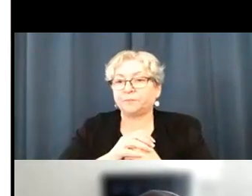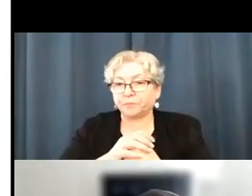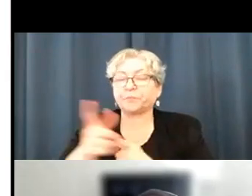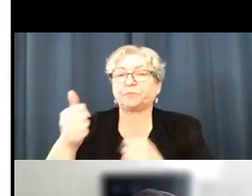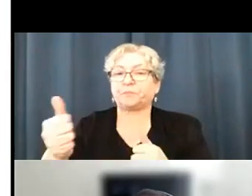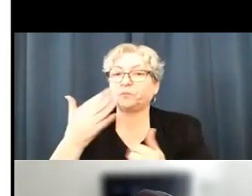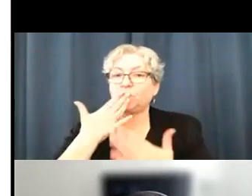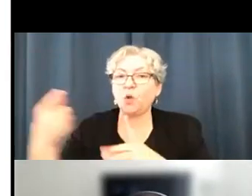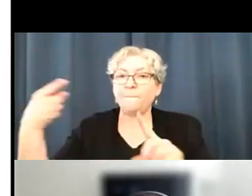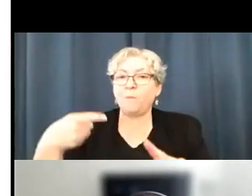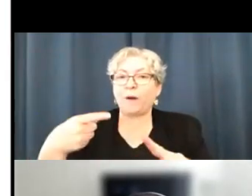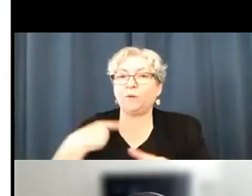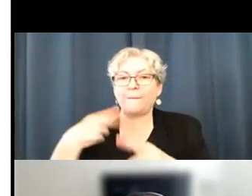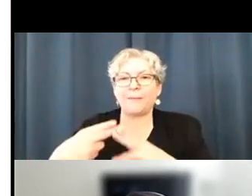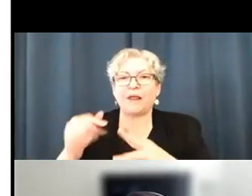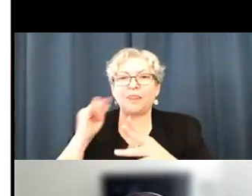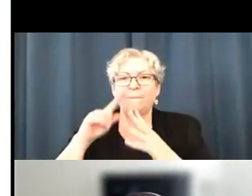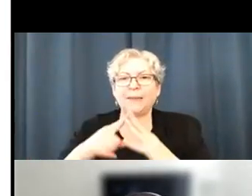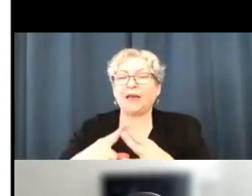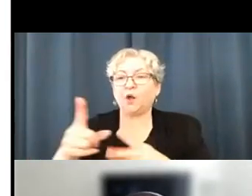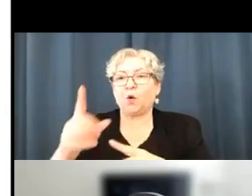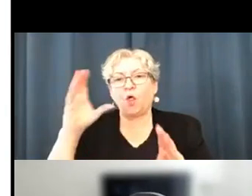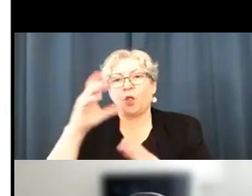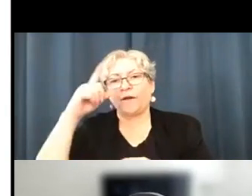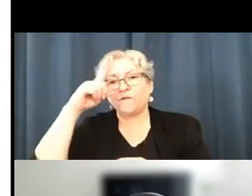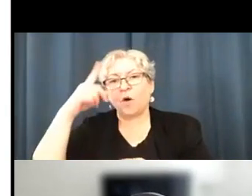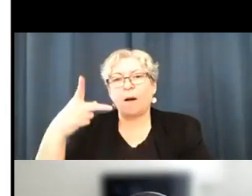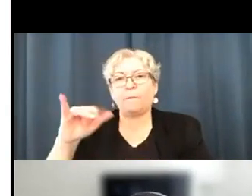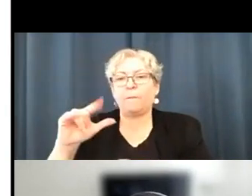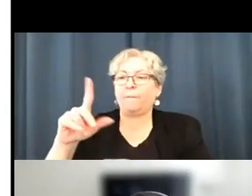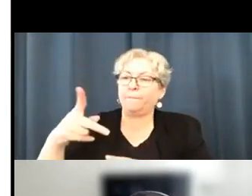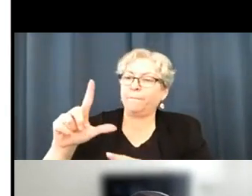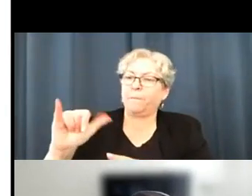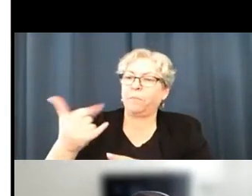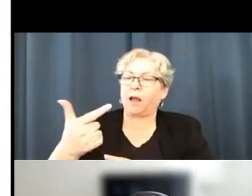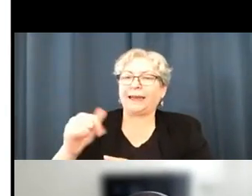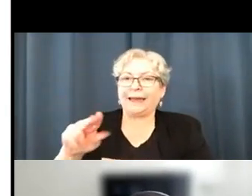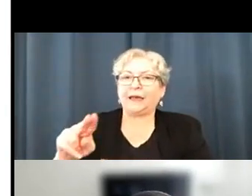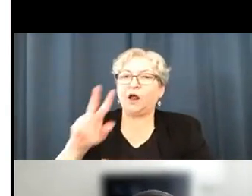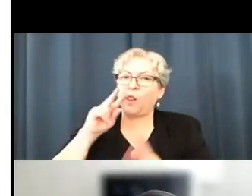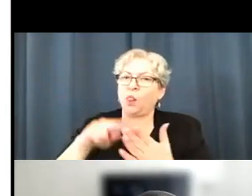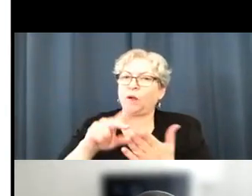And we mentioned that in the first one, but when you are looking for plugins, read the documentation and see if accessibility is mentioned.